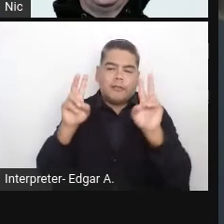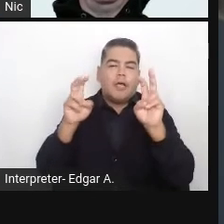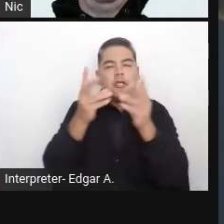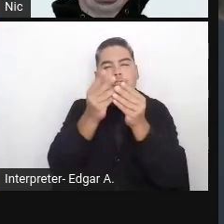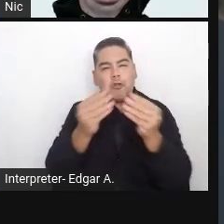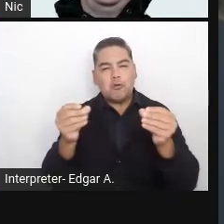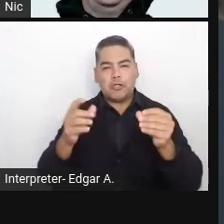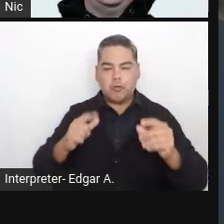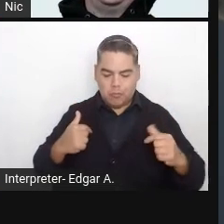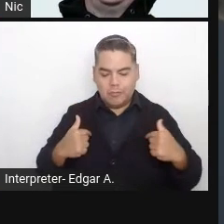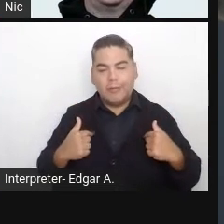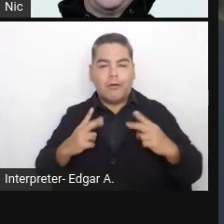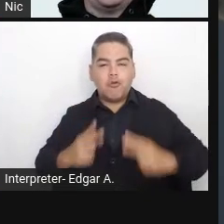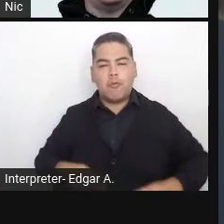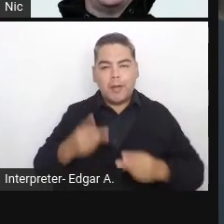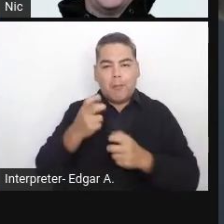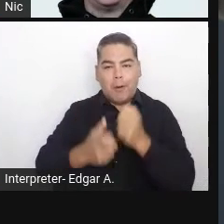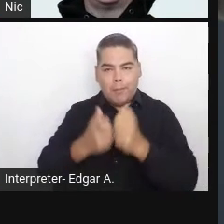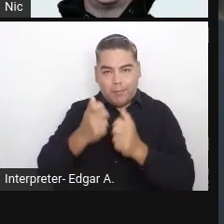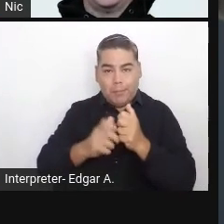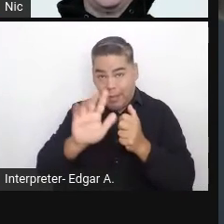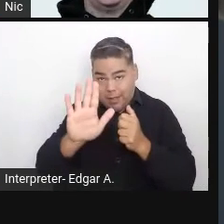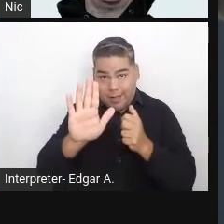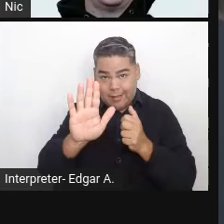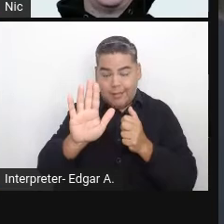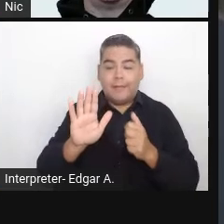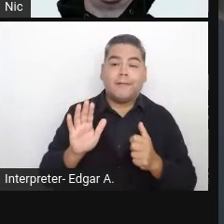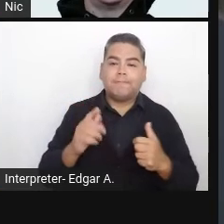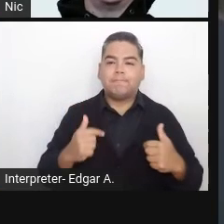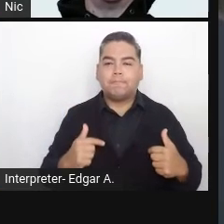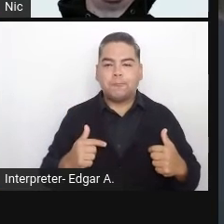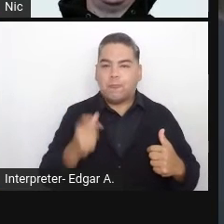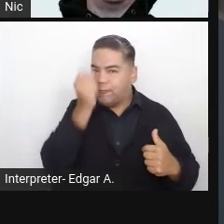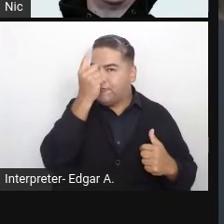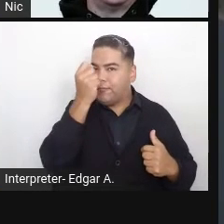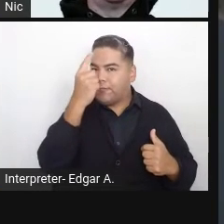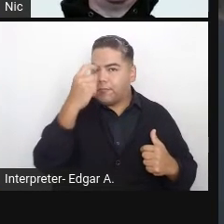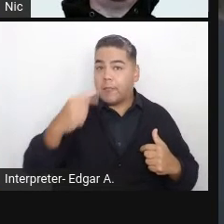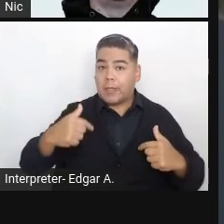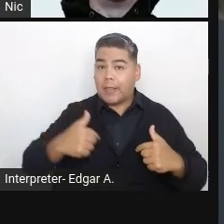Now, take note, I am not saying that disabled people cause problems,